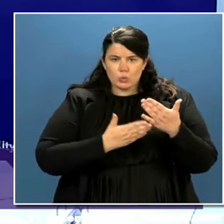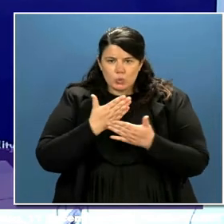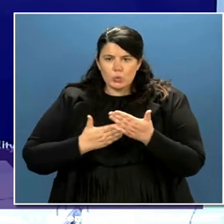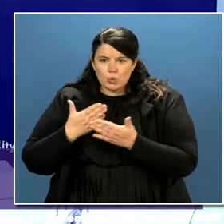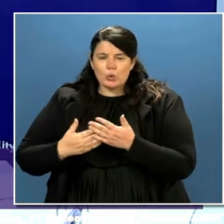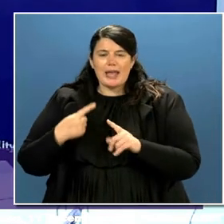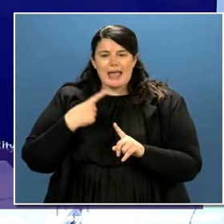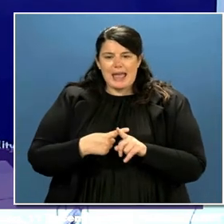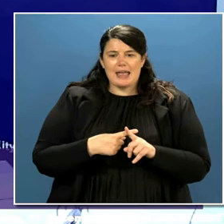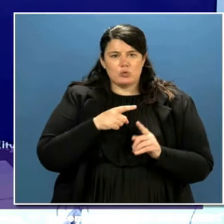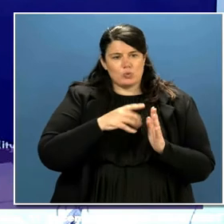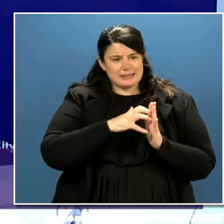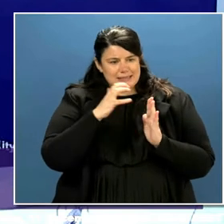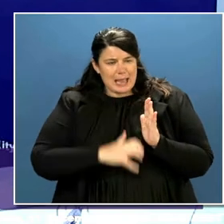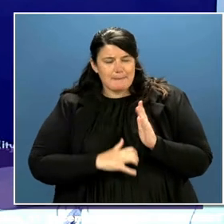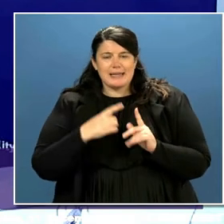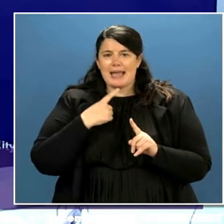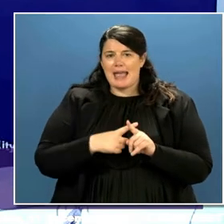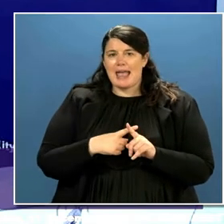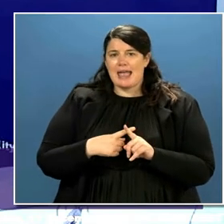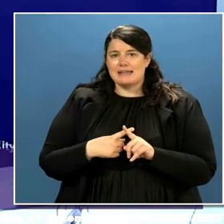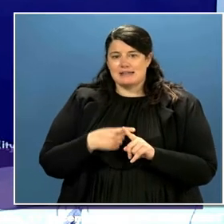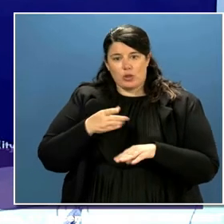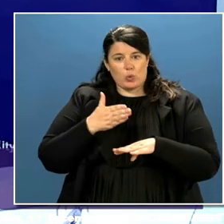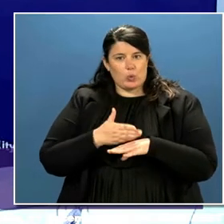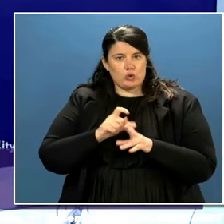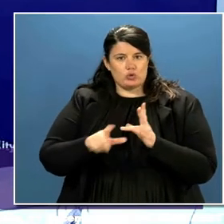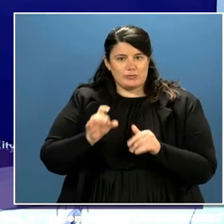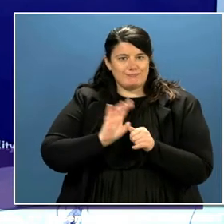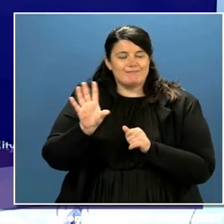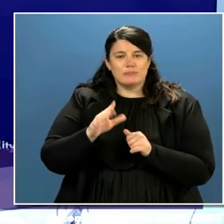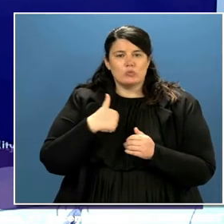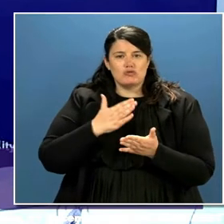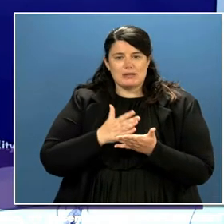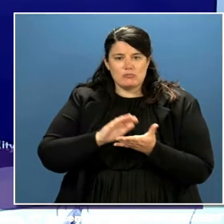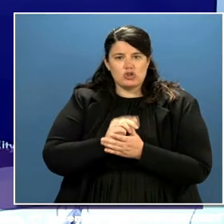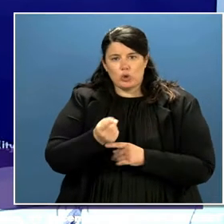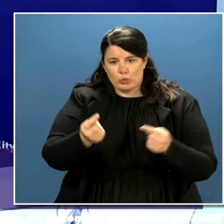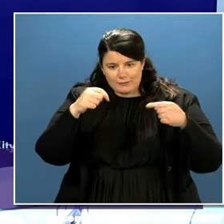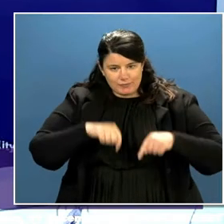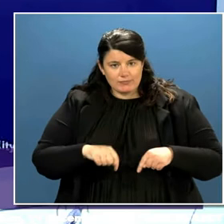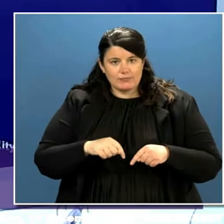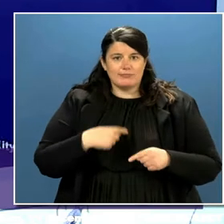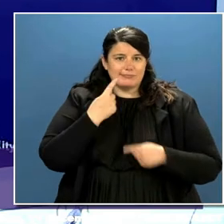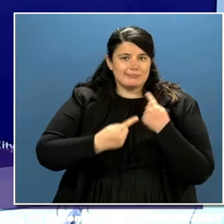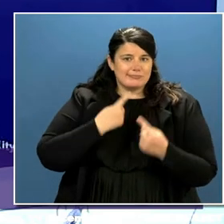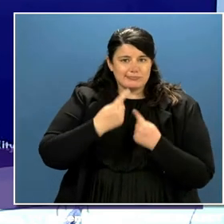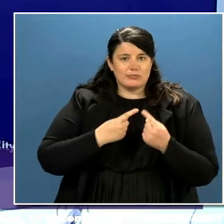your statements, and also for the work that you are doing. We appreciate your attendance and contributions to the work of the Royal Commission.